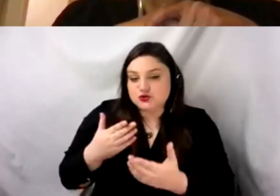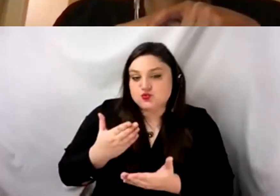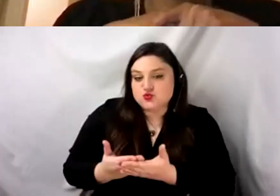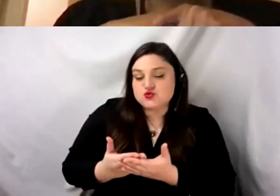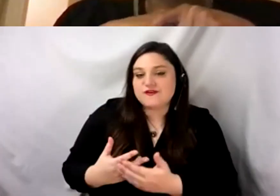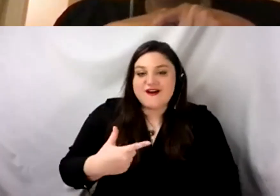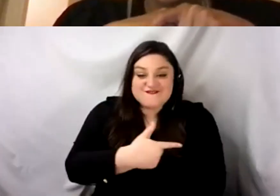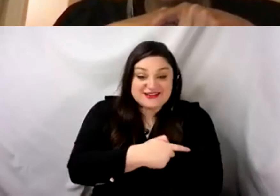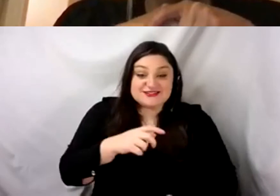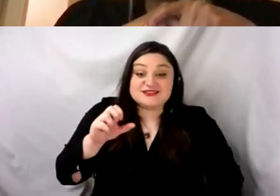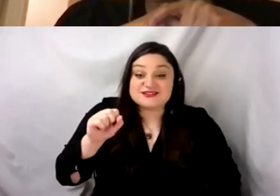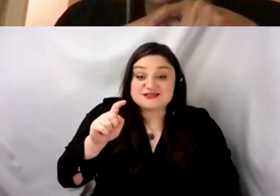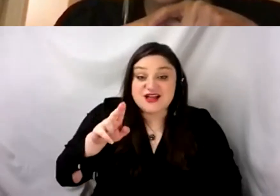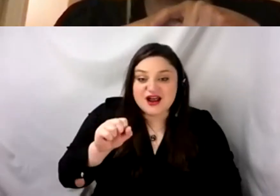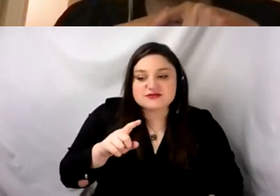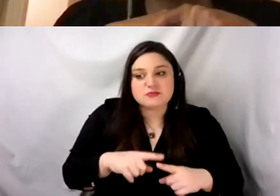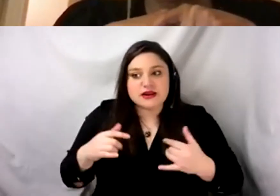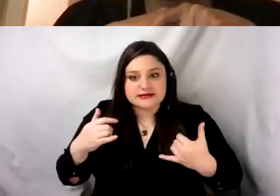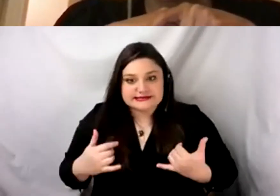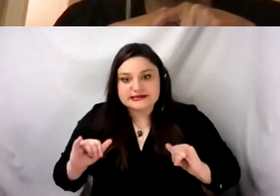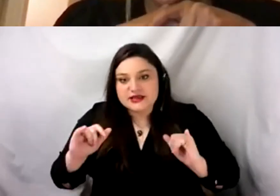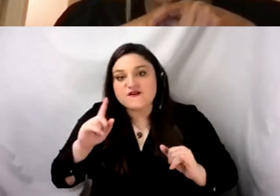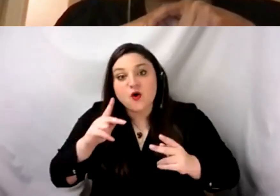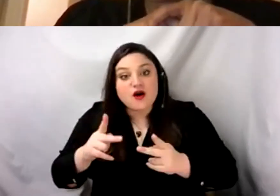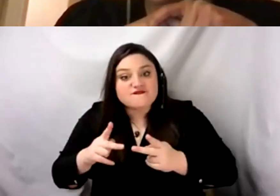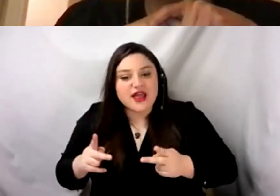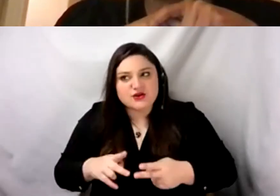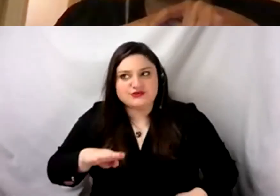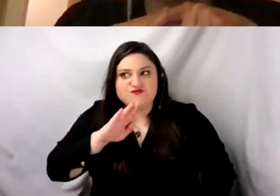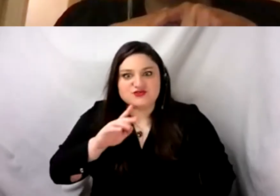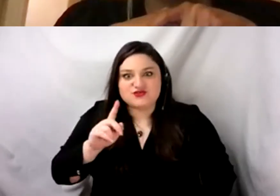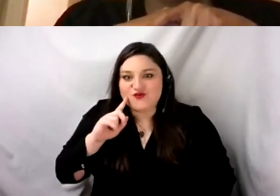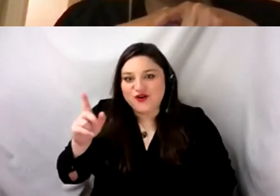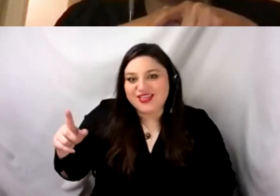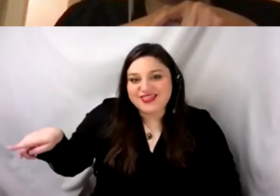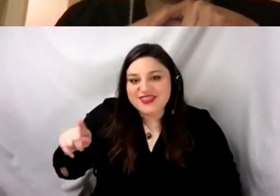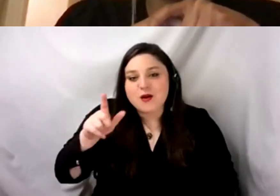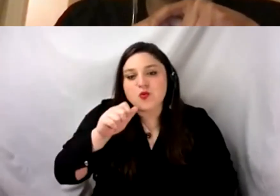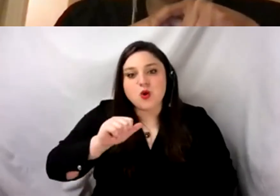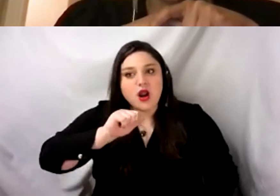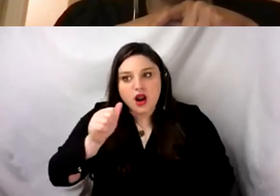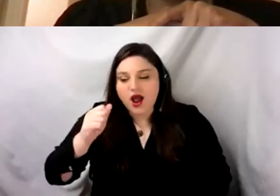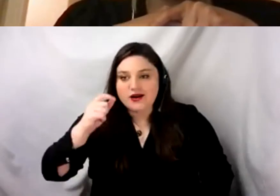venue staff who are not medical professionals to know what is an